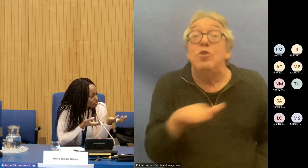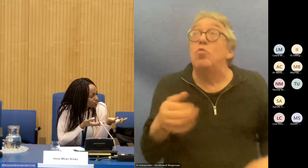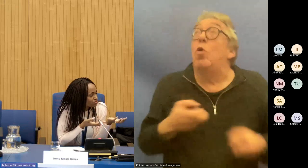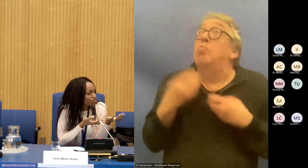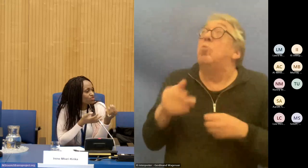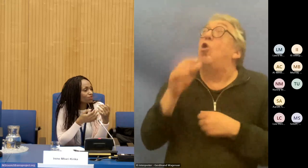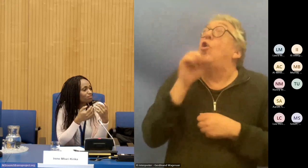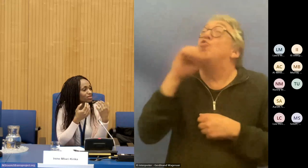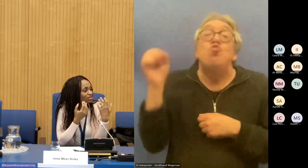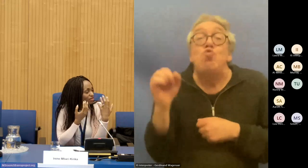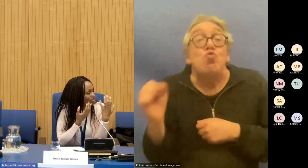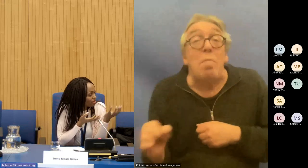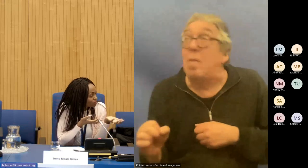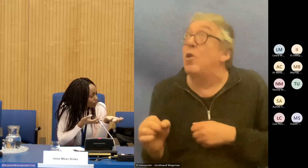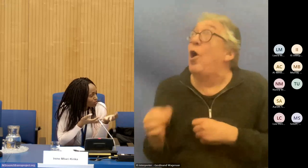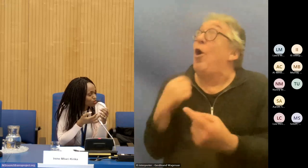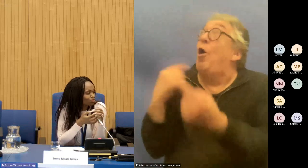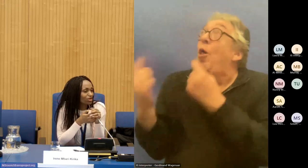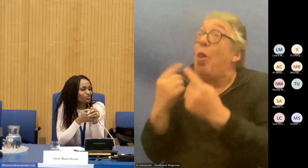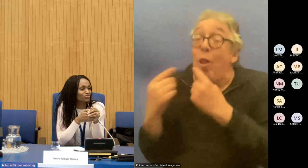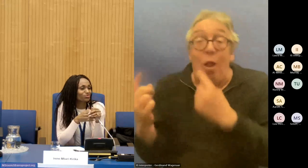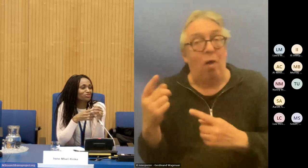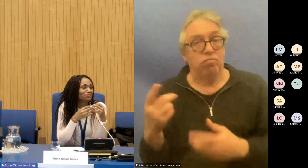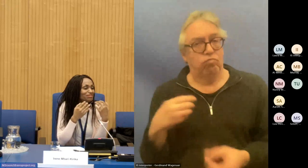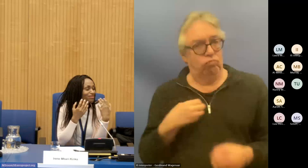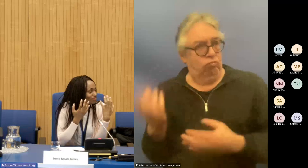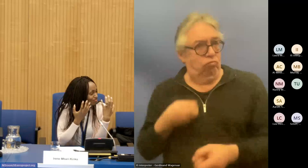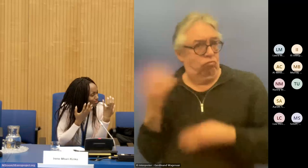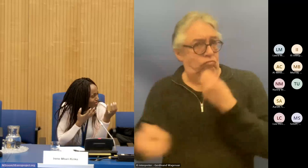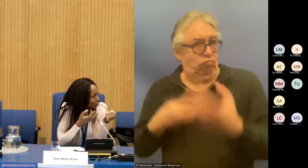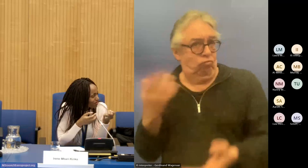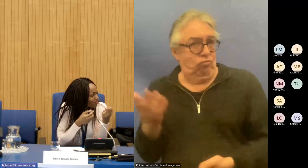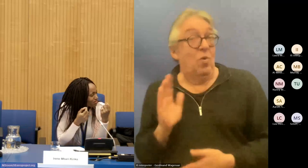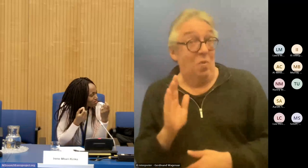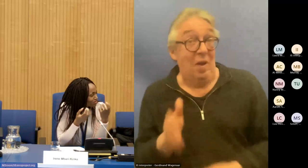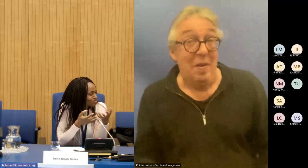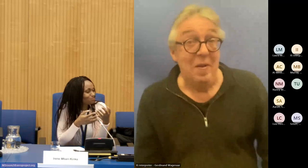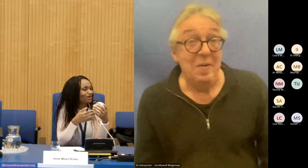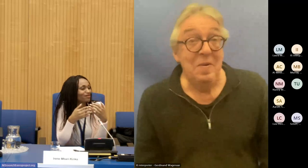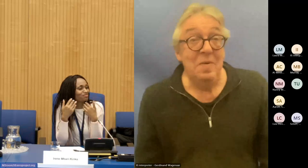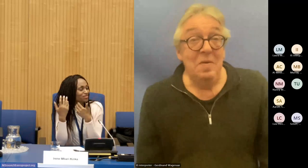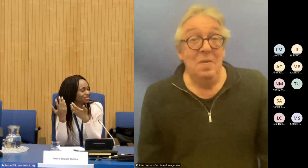goes through good therapy then you are able to break through and empower and inspire them, they